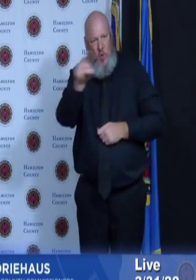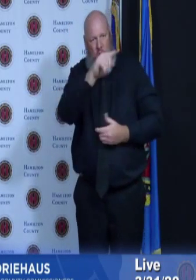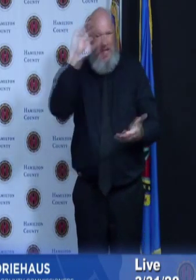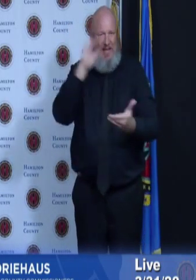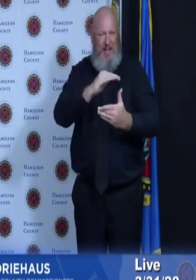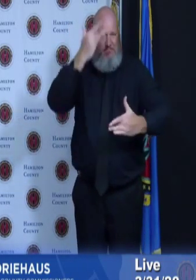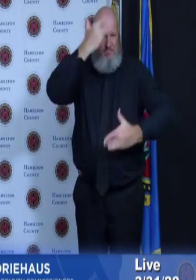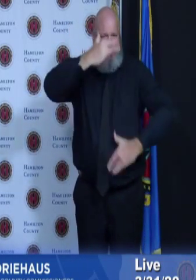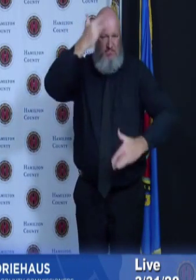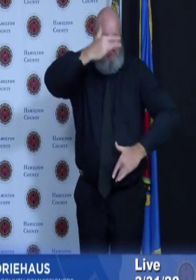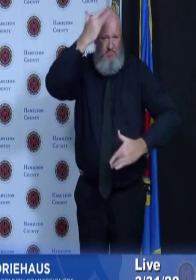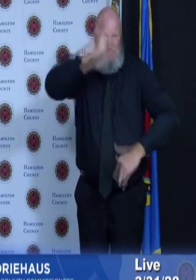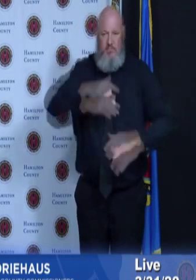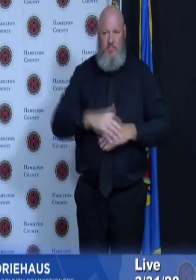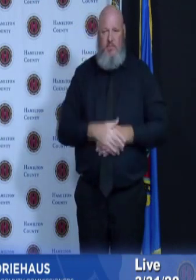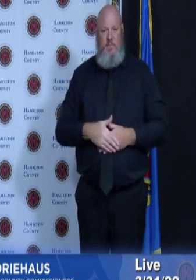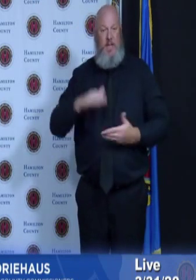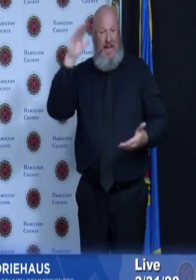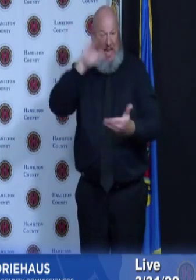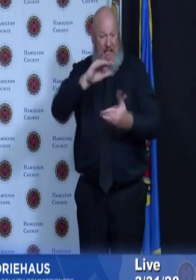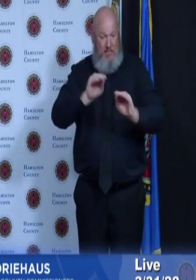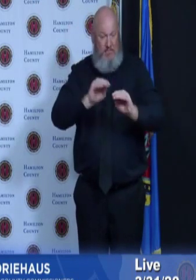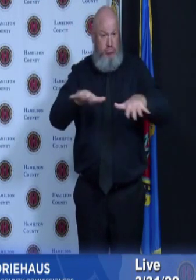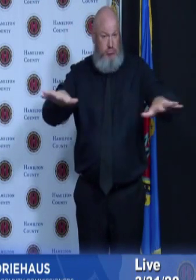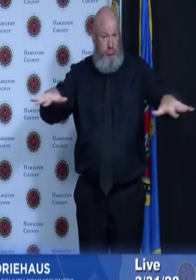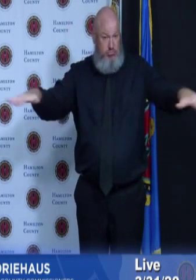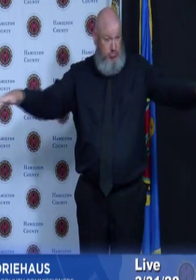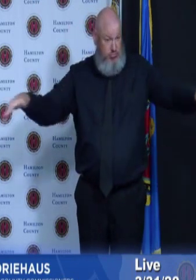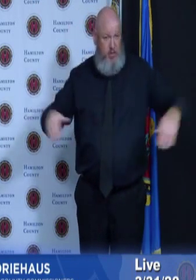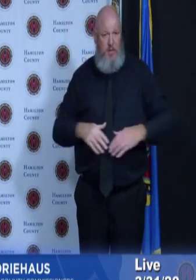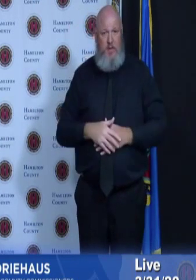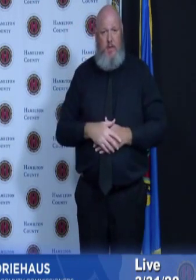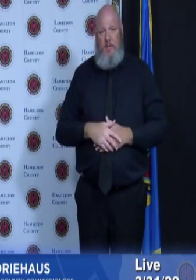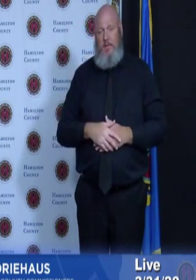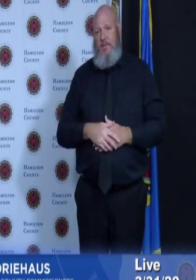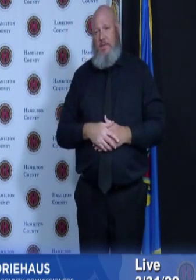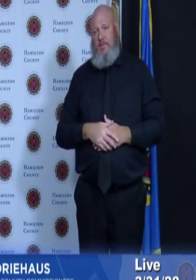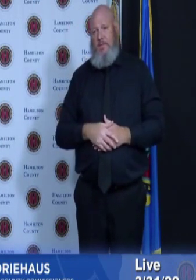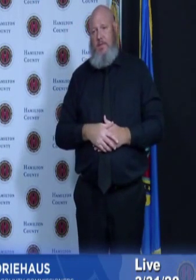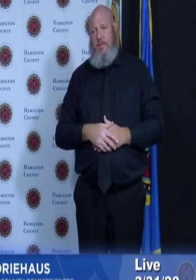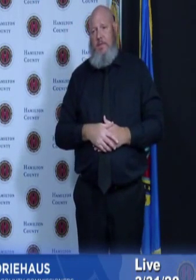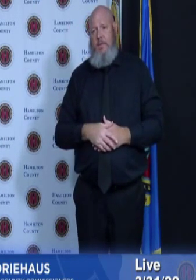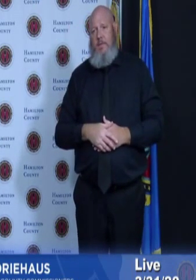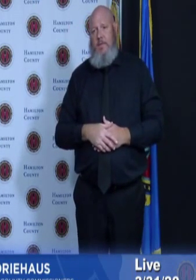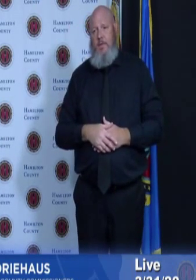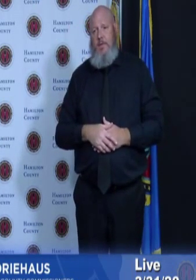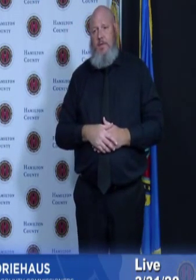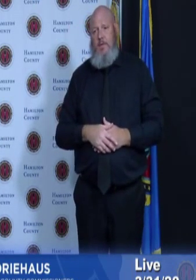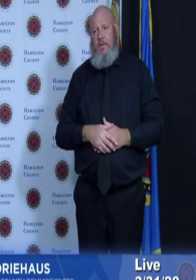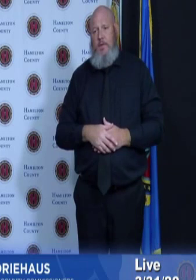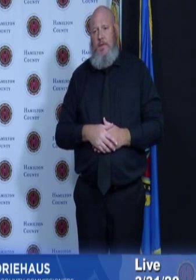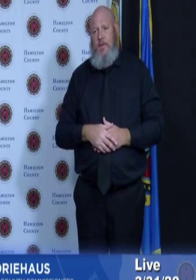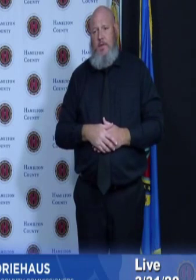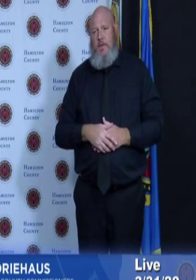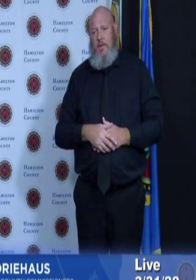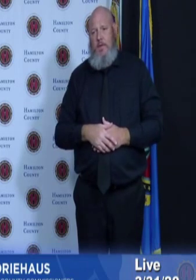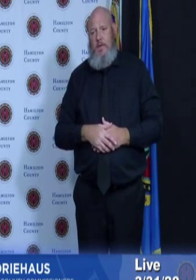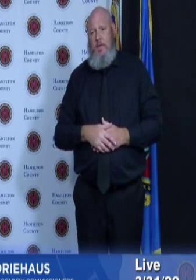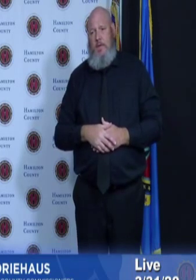we get to the top of the curve so Greg I'm gonna leave the last word to you I know you can elaborate that on a little bit from a medical perspective